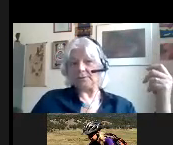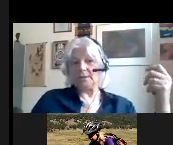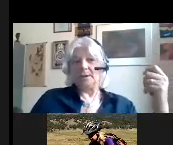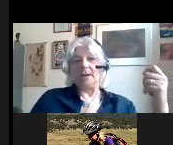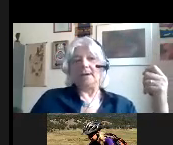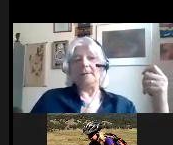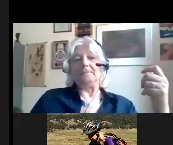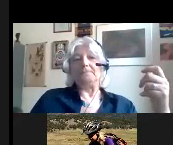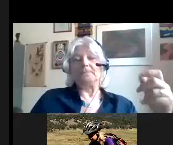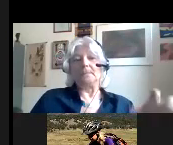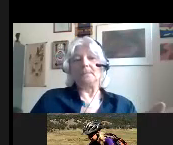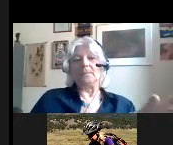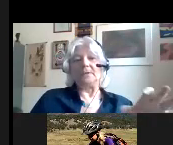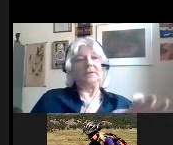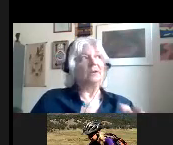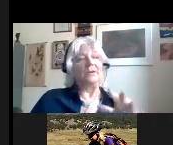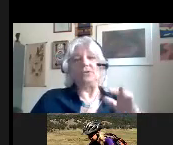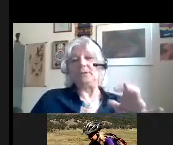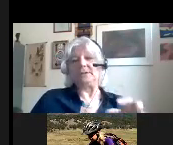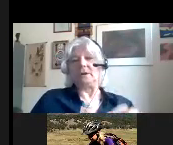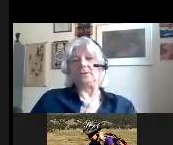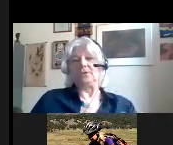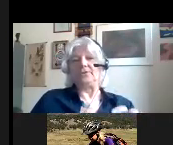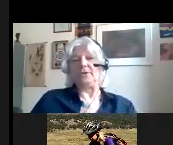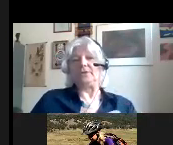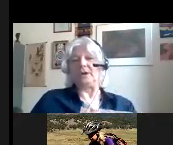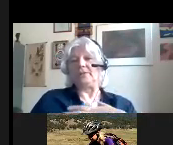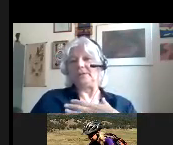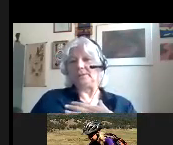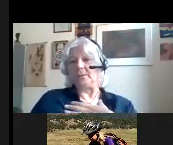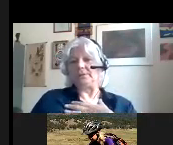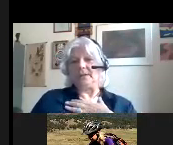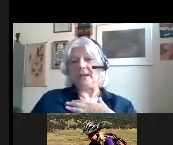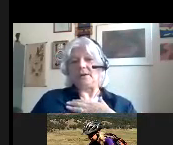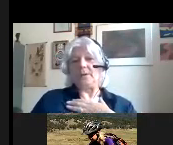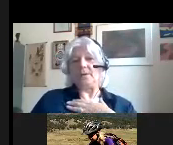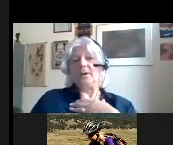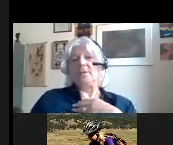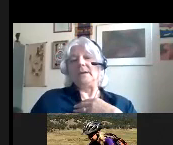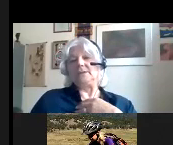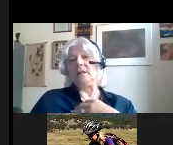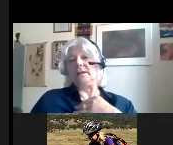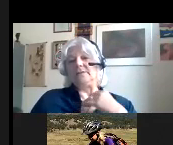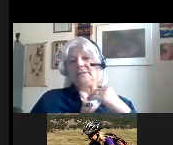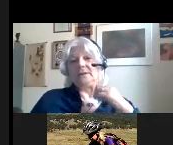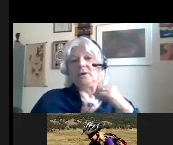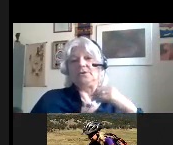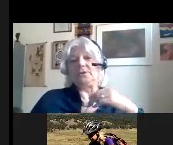because individualistic cultures view the self as mostly inadequate, whereas a collectivistic culture